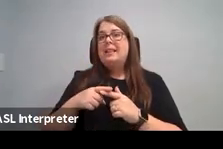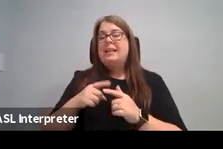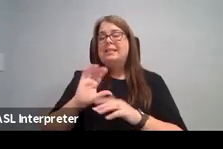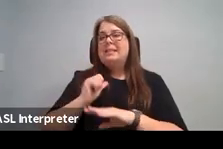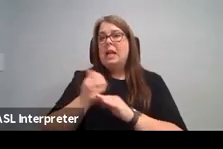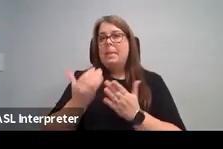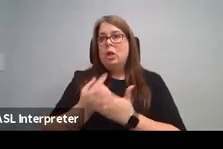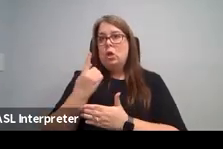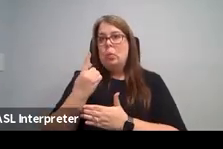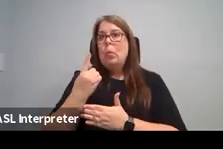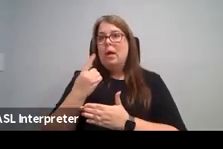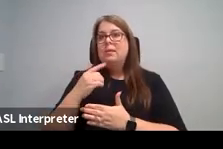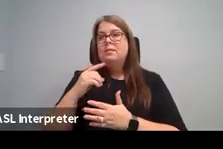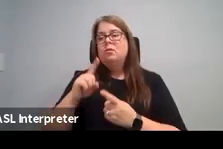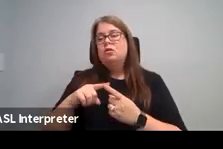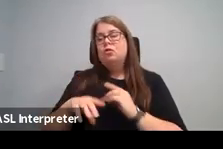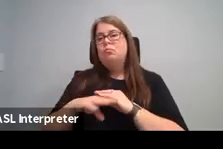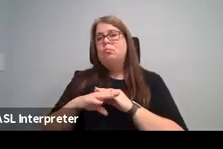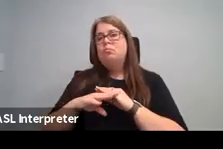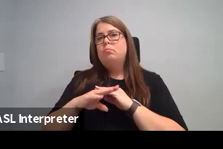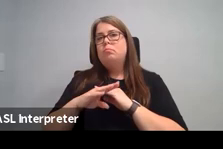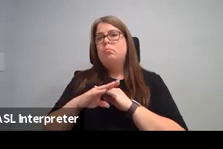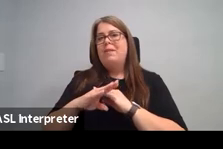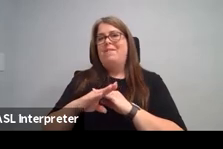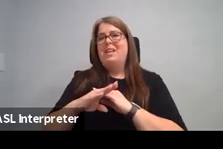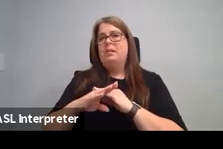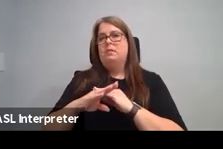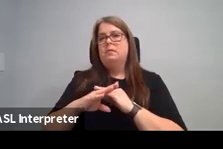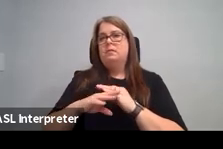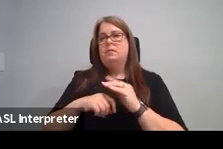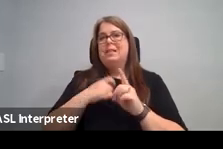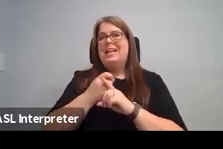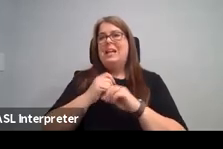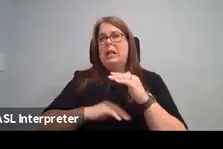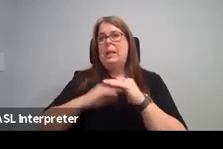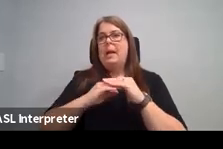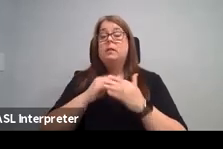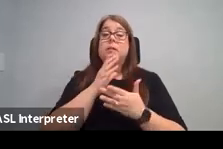Jewyl Alderson Clarke, SDCOE: Year after year. But yeah, you may be able to for some of the tech tools that you want to use, particularly for your class.